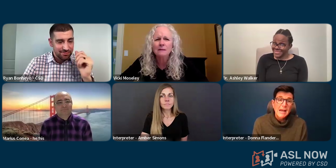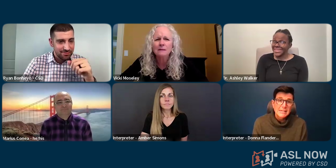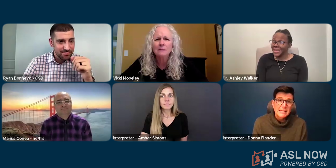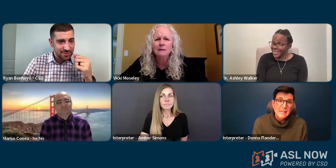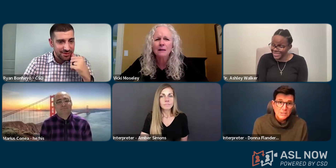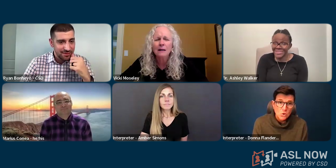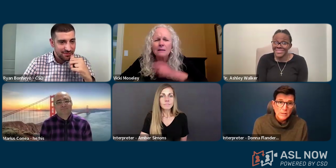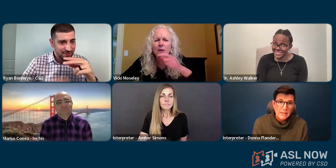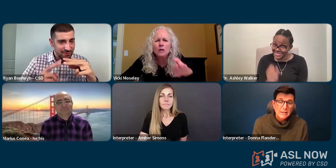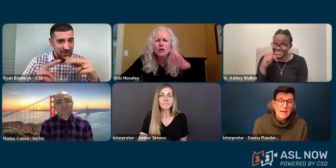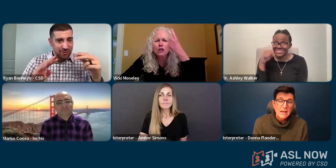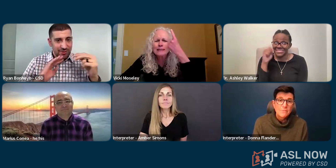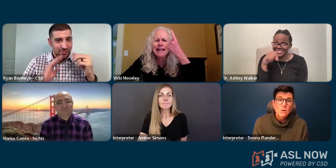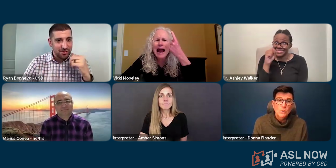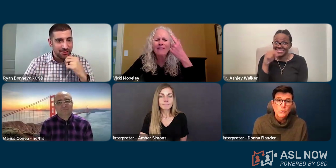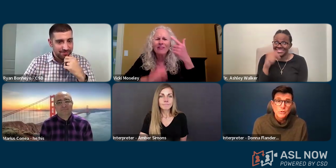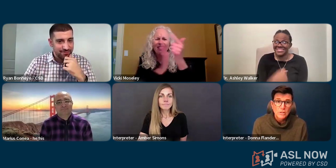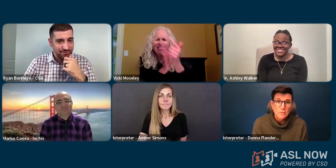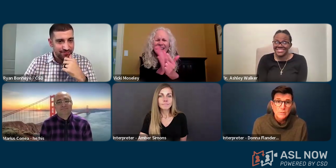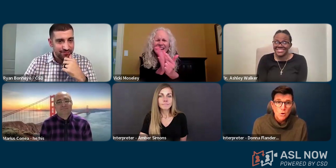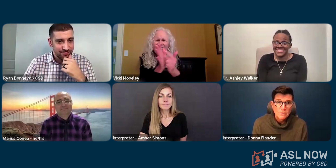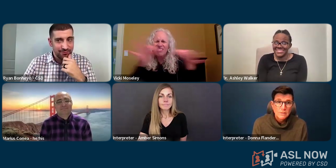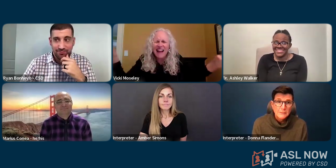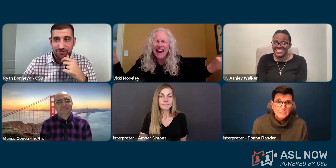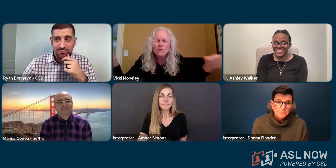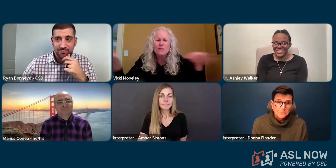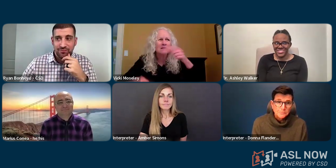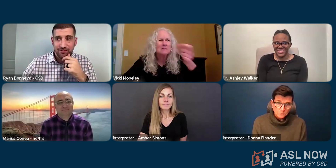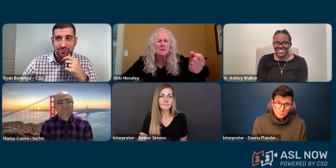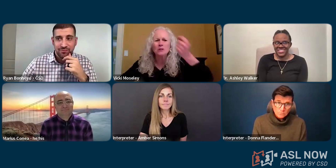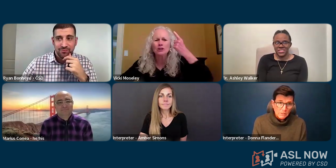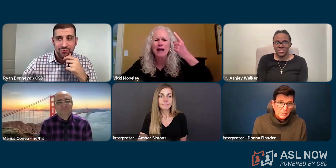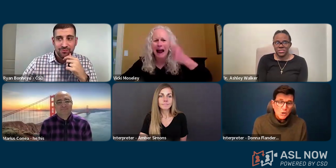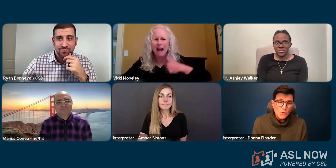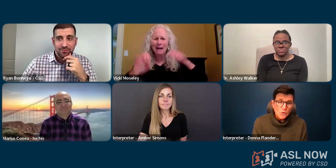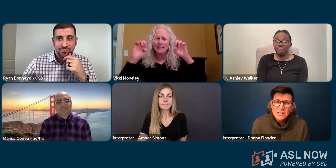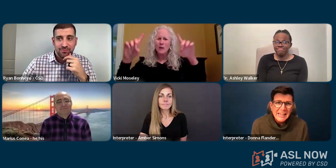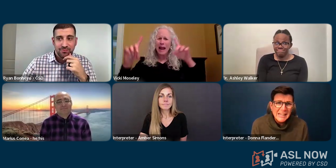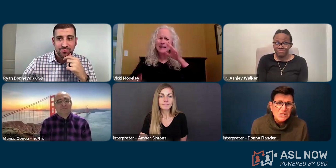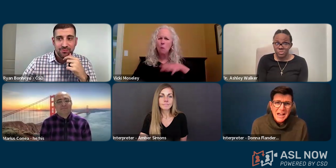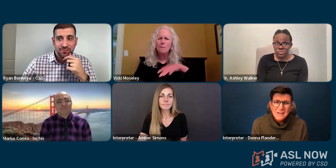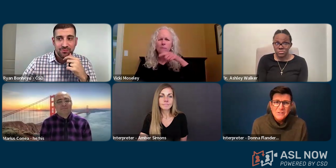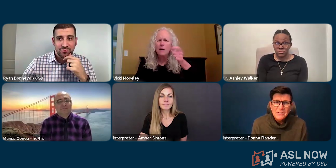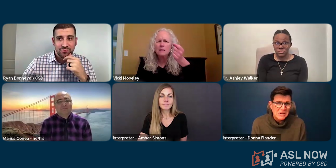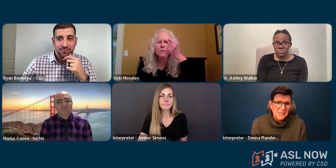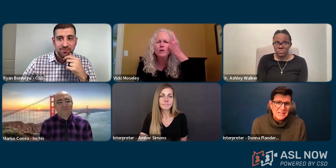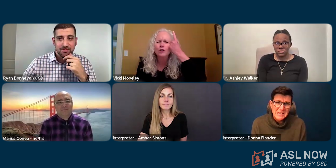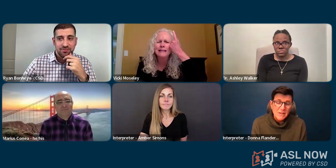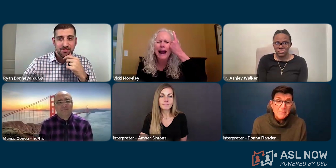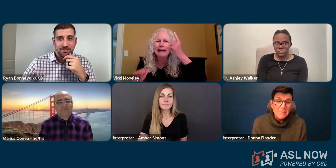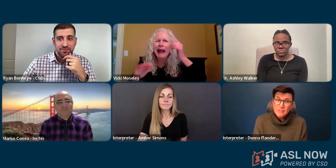and my identity got stolen, I've been going through this rigamarole. You know the legal language. I don't understand all that stuff.